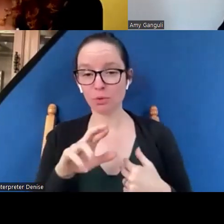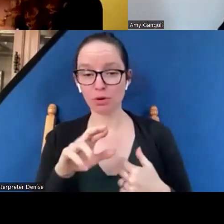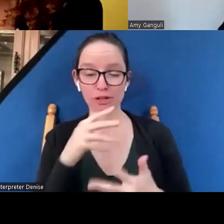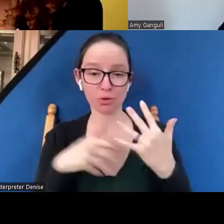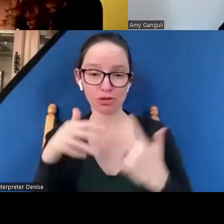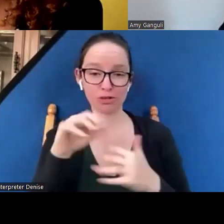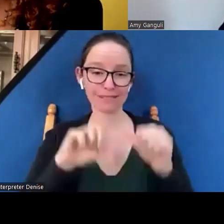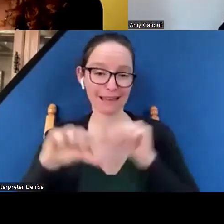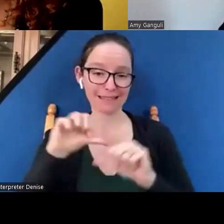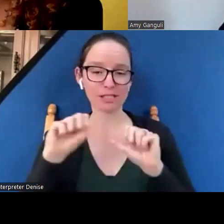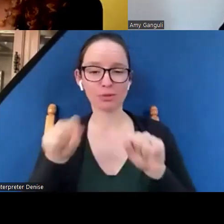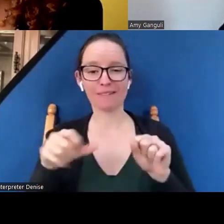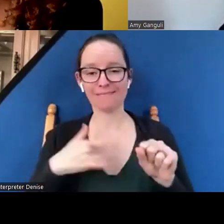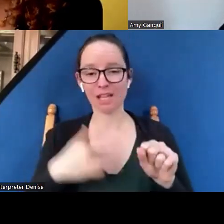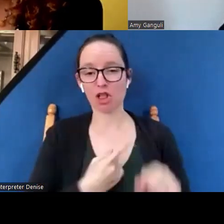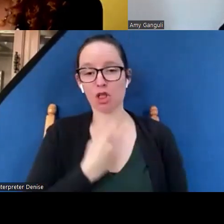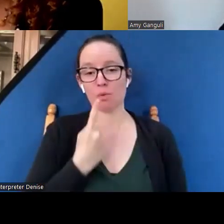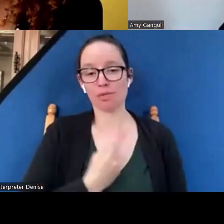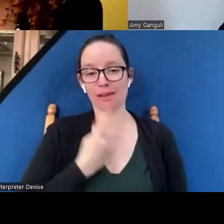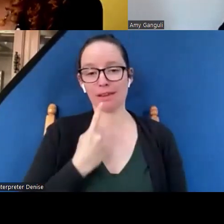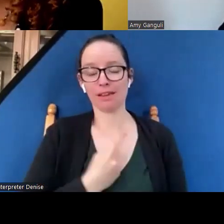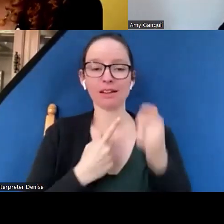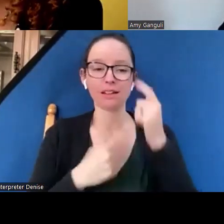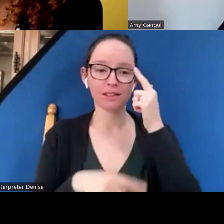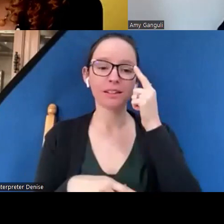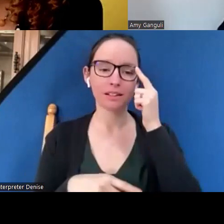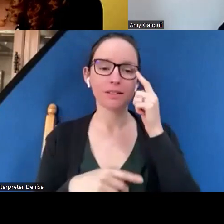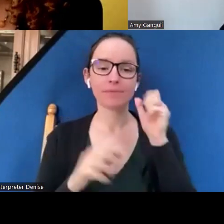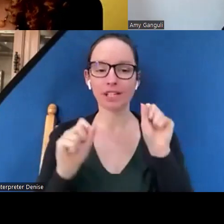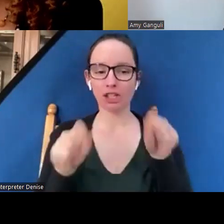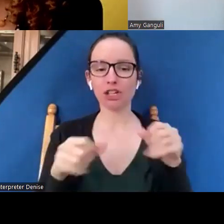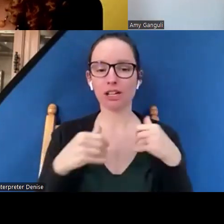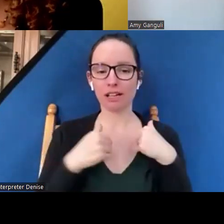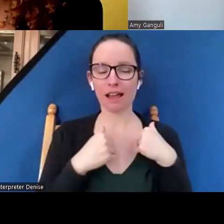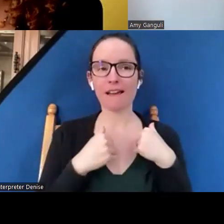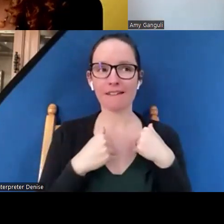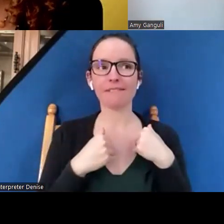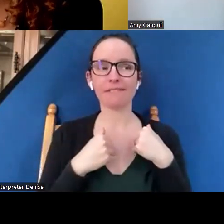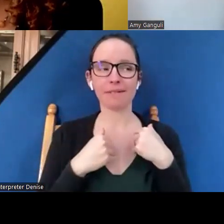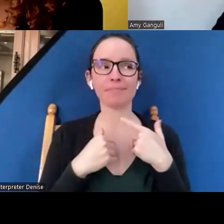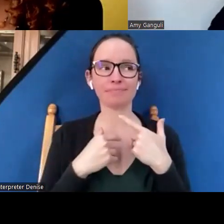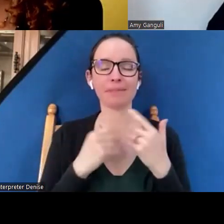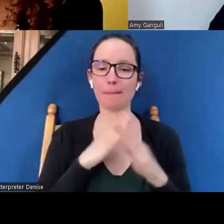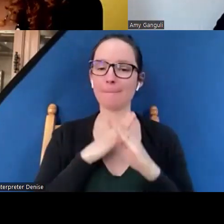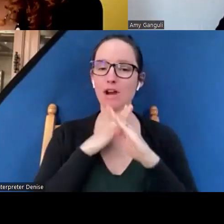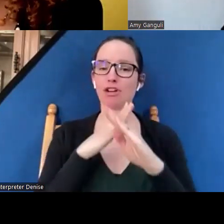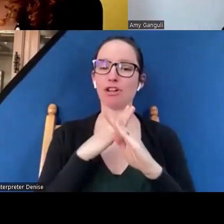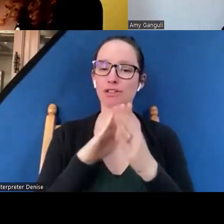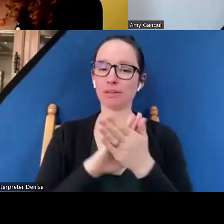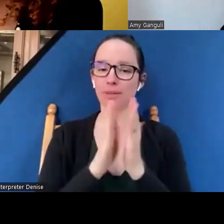and you can find yourself sort of up against some disciplinary barriers that can be quite frustrating and that can lead to burnout I think.